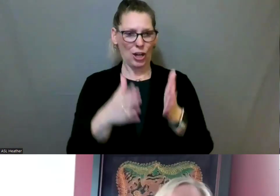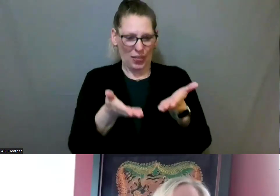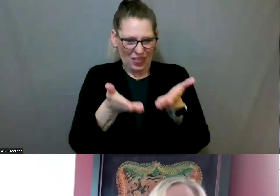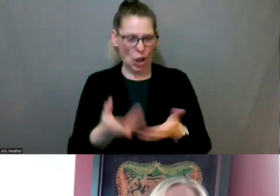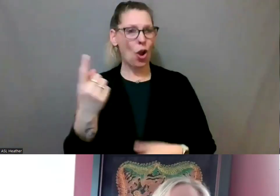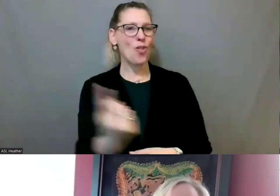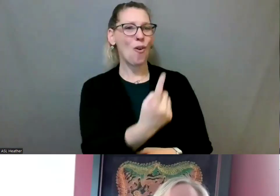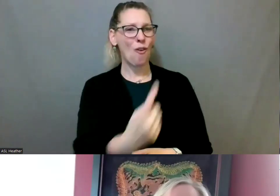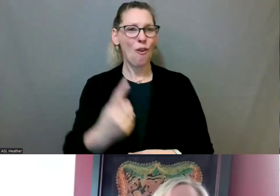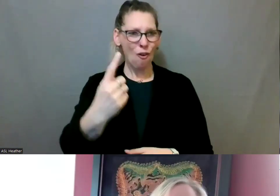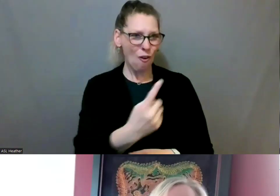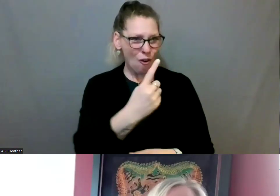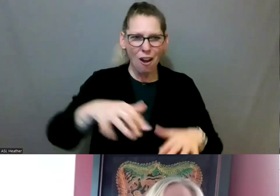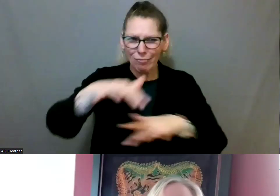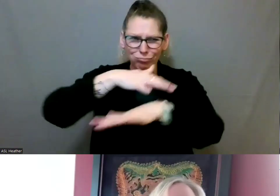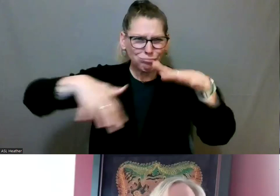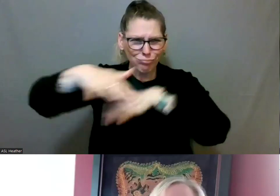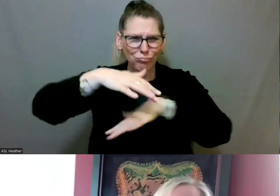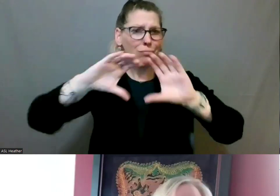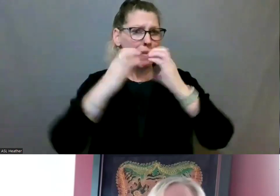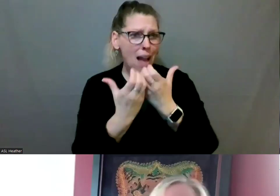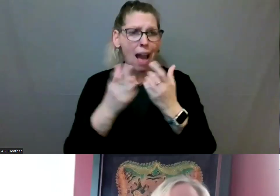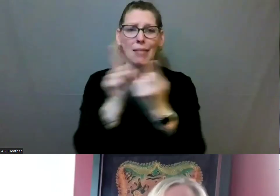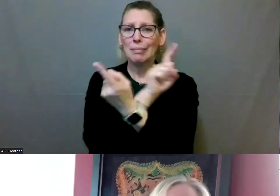find out where their classrooms are, meet their teachers, get themselves